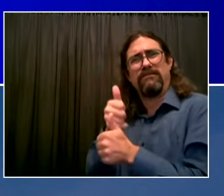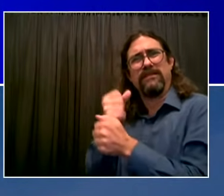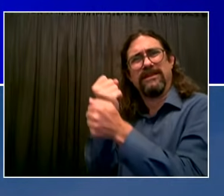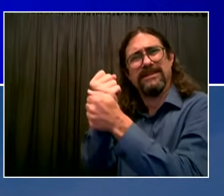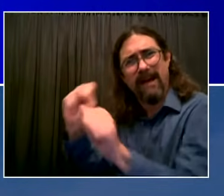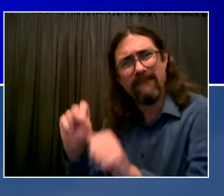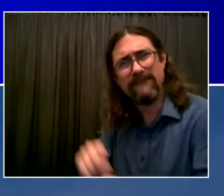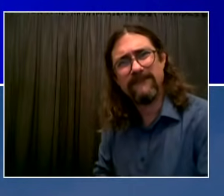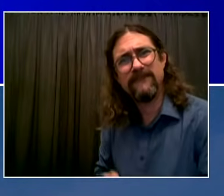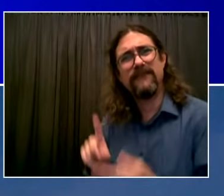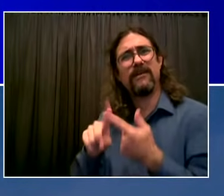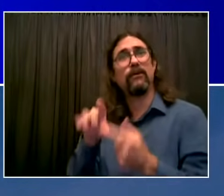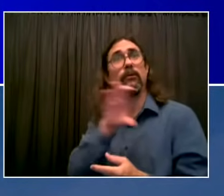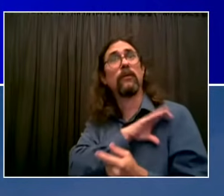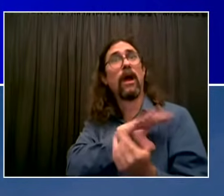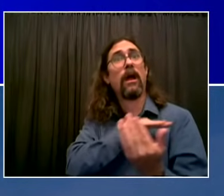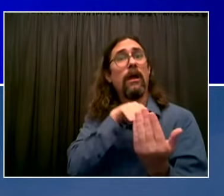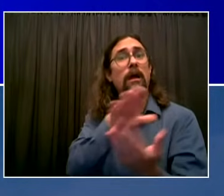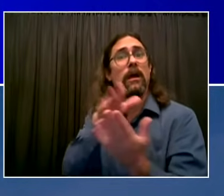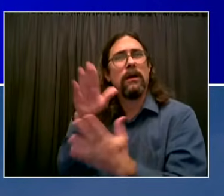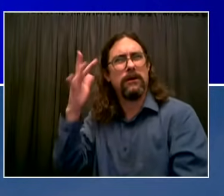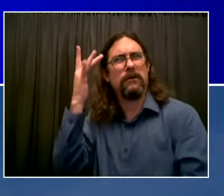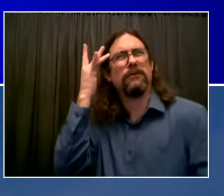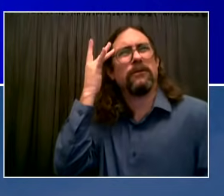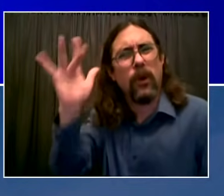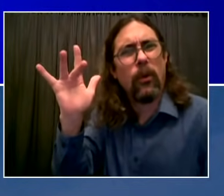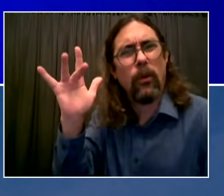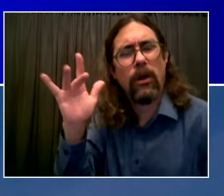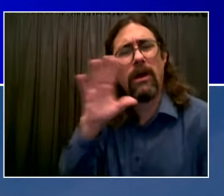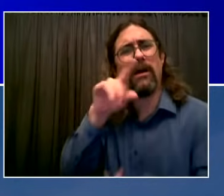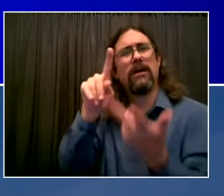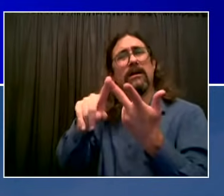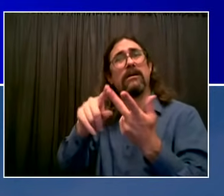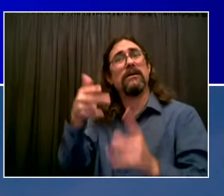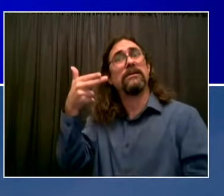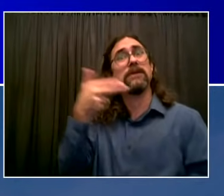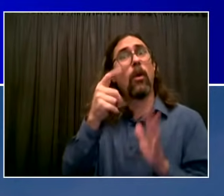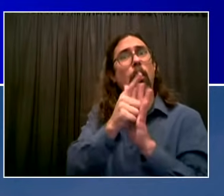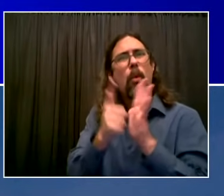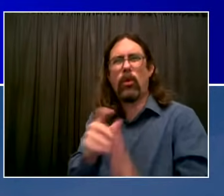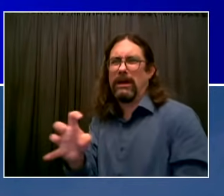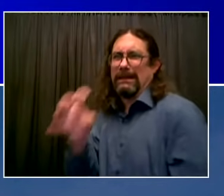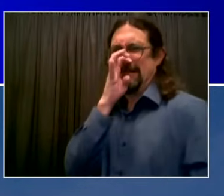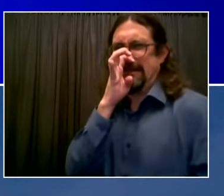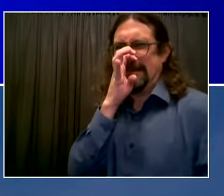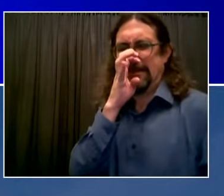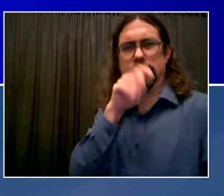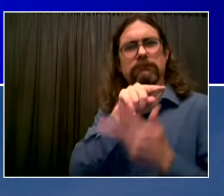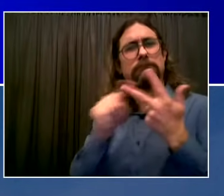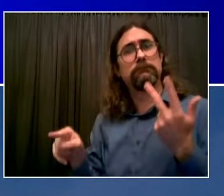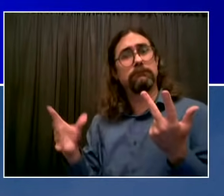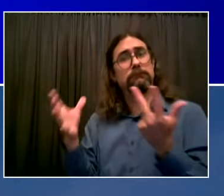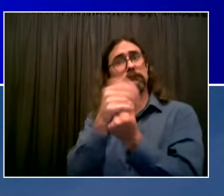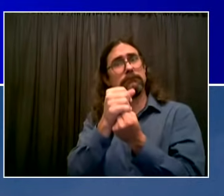STRONG GUN LAWS WILL ALLOW US TO BECOME THE SAFEST BIG CITY IN AMERICA. WE CANNOT SEE THEM INTERFERE WITH THAT, SO